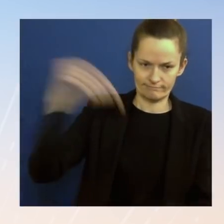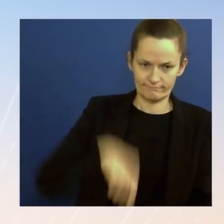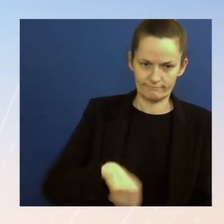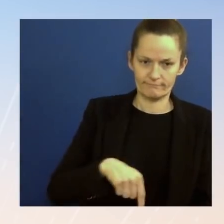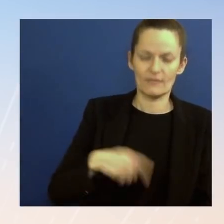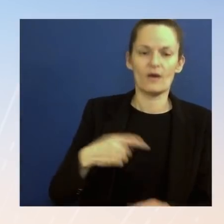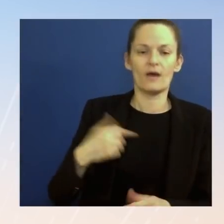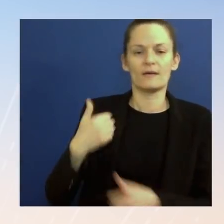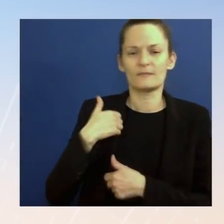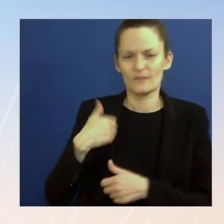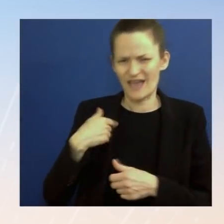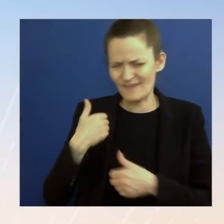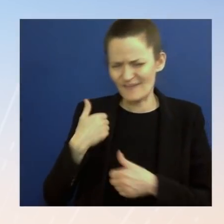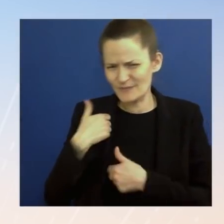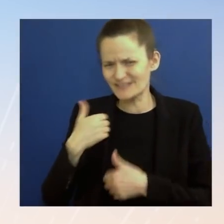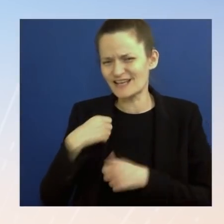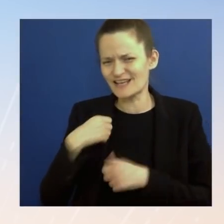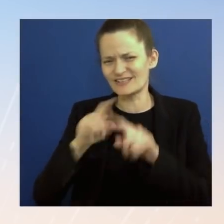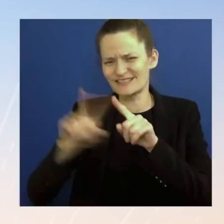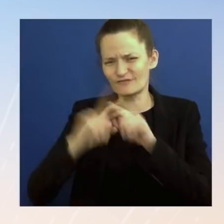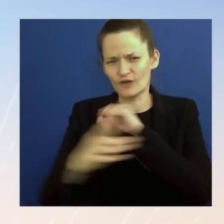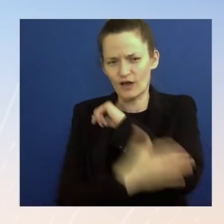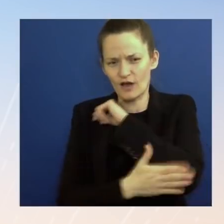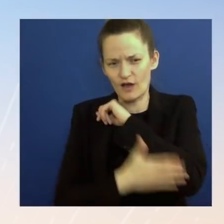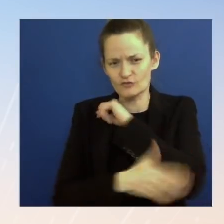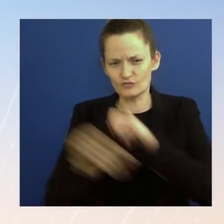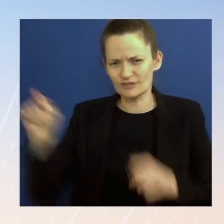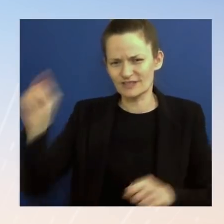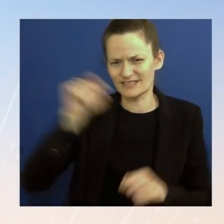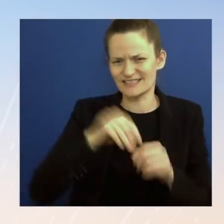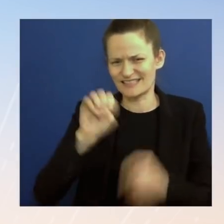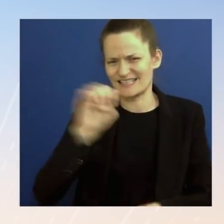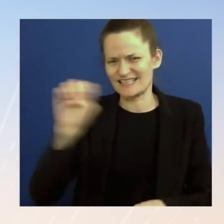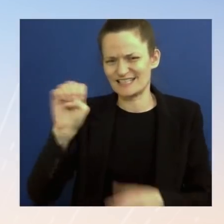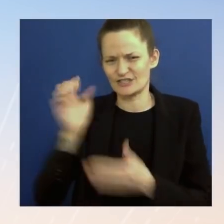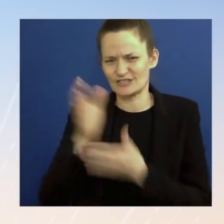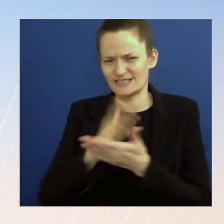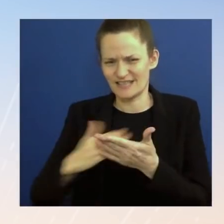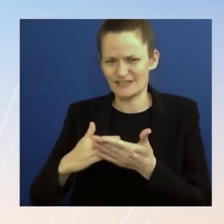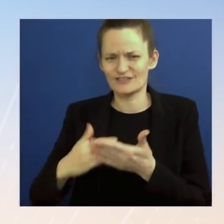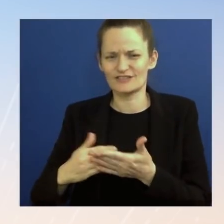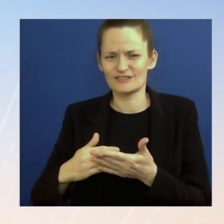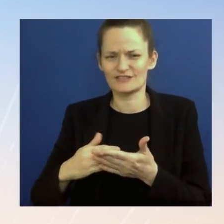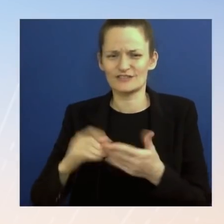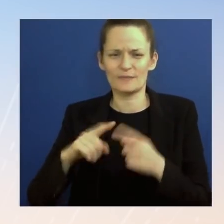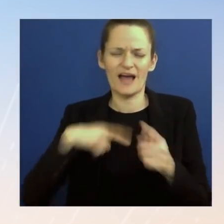that we are looking ahead to. The Press: That wouldn't be considered an escalatory type of thing? You know, a bit like the MiGs, which got complicated